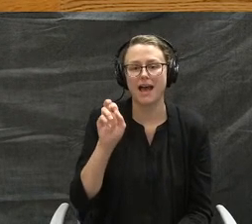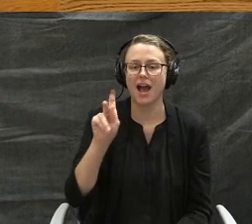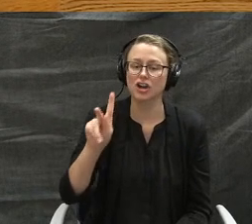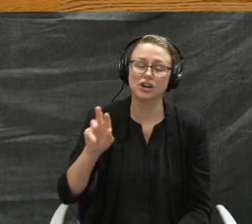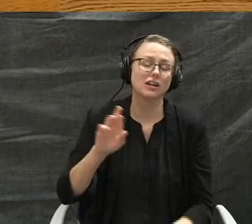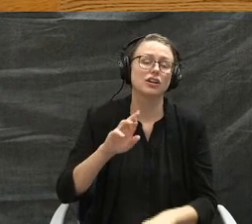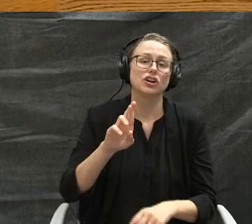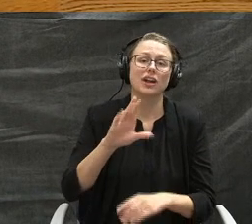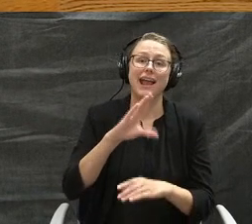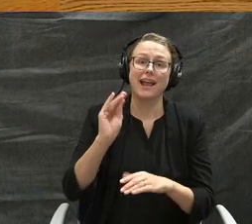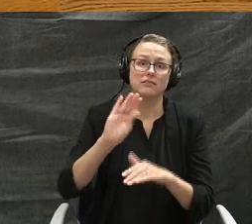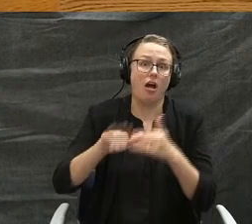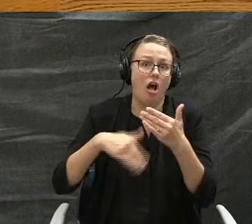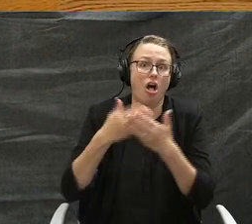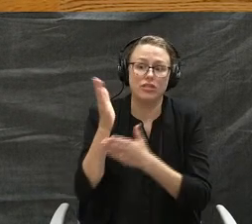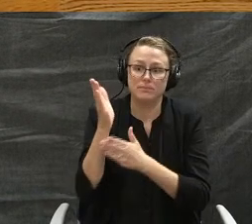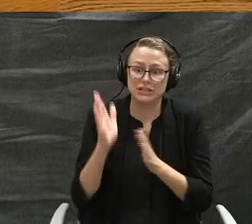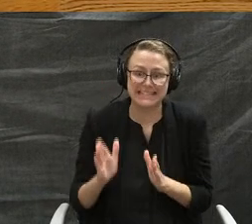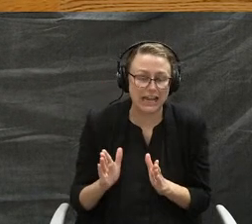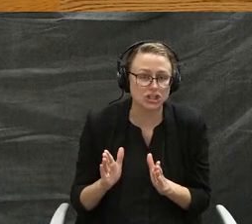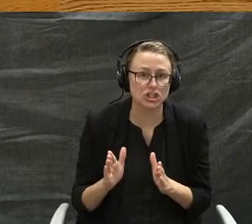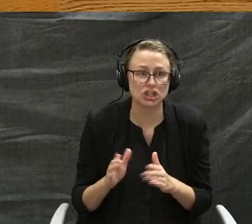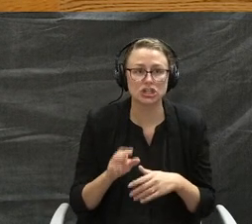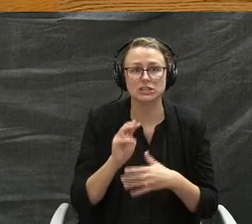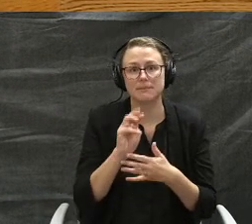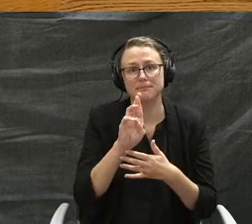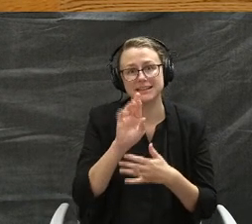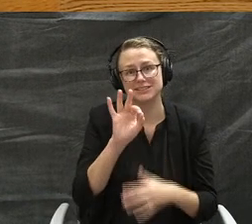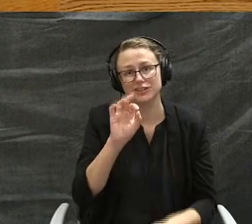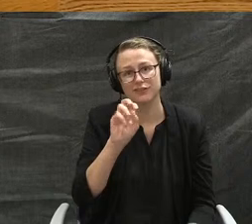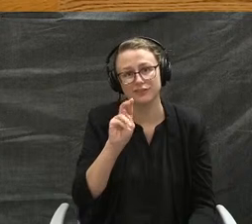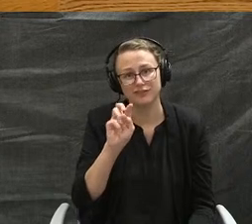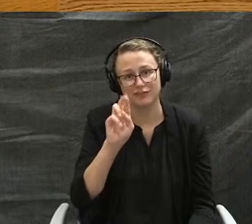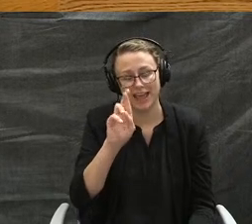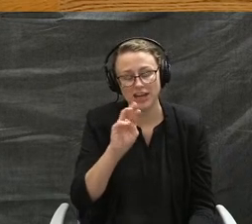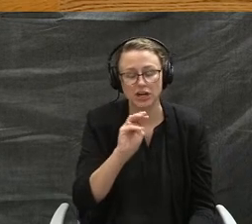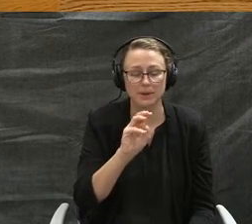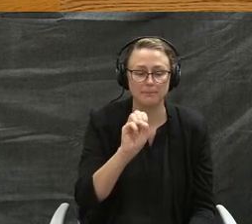Bodurka, Mr Nelson, Miss Cindy and Rousan, Miss Ortiz, an then